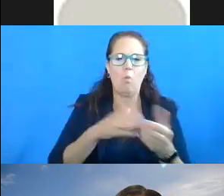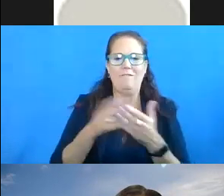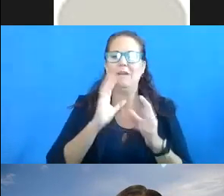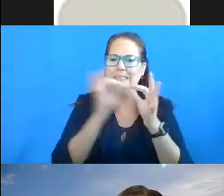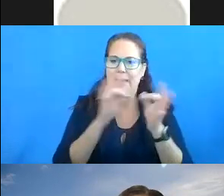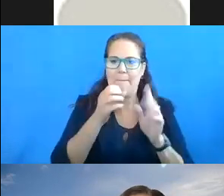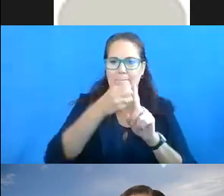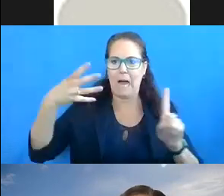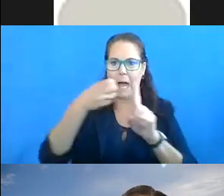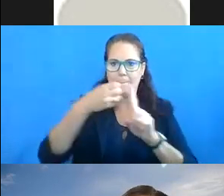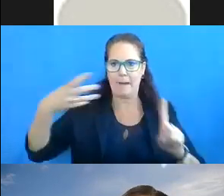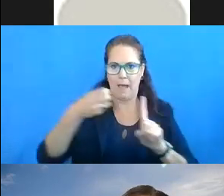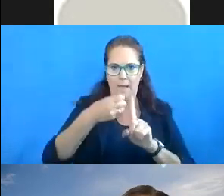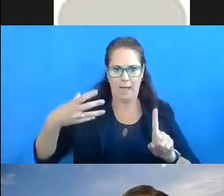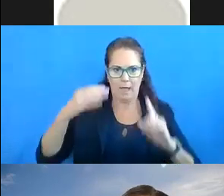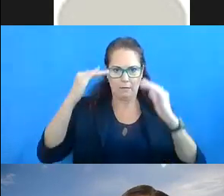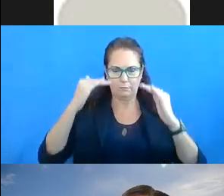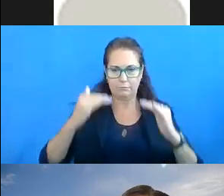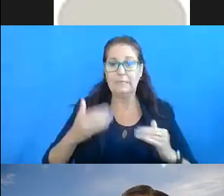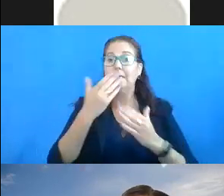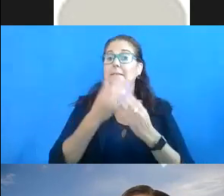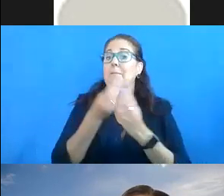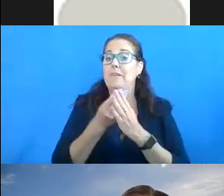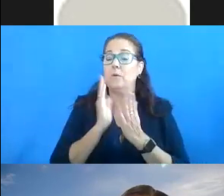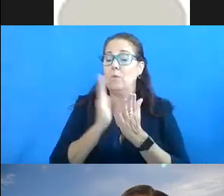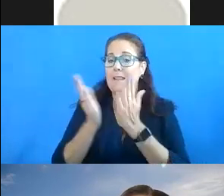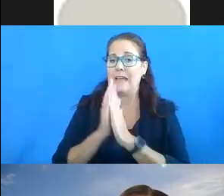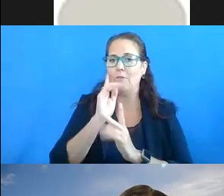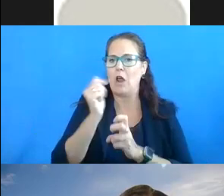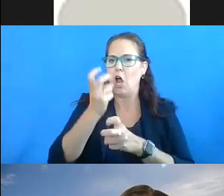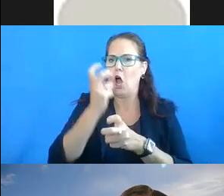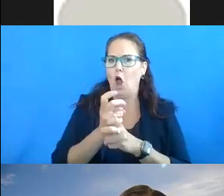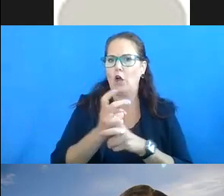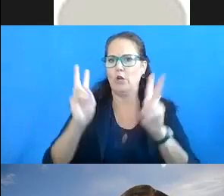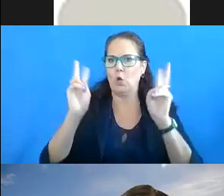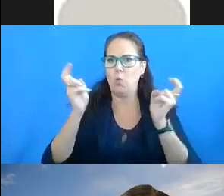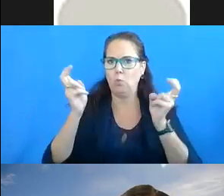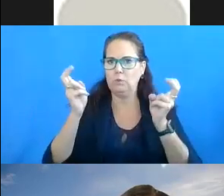detail. Some funders will ask for a hard quote from whoever you are